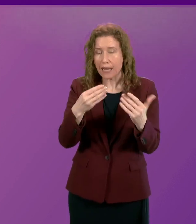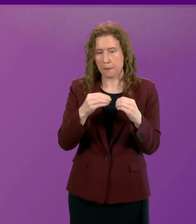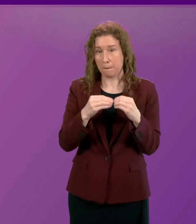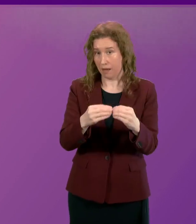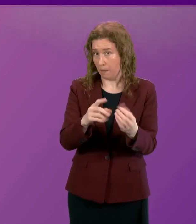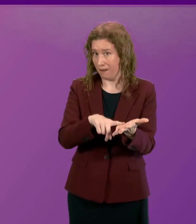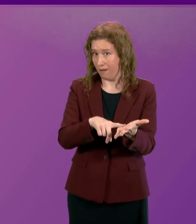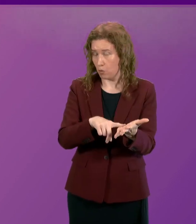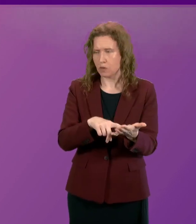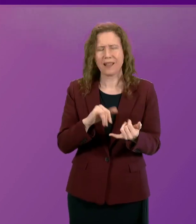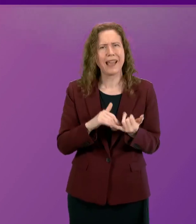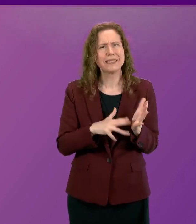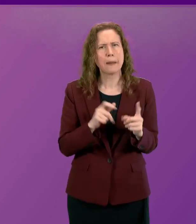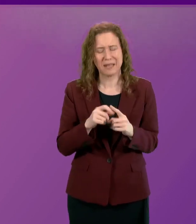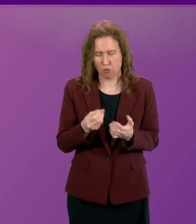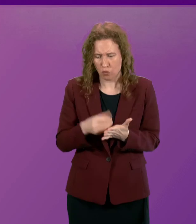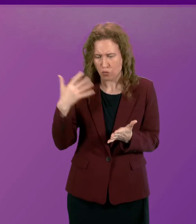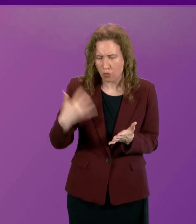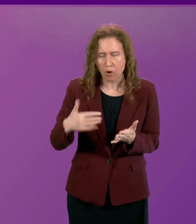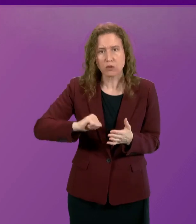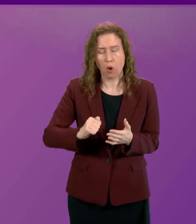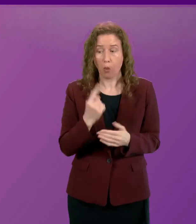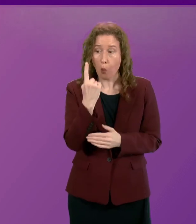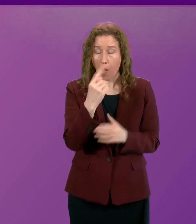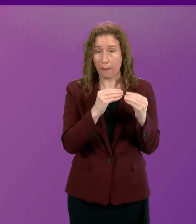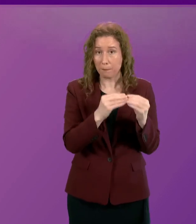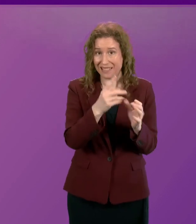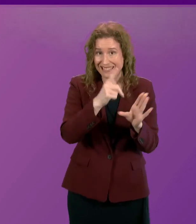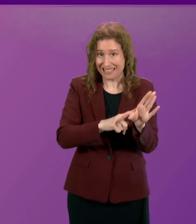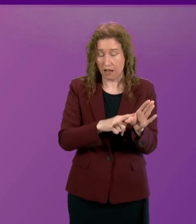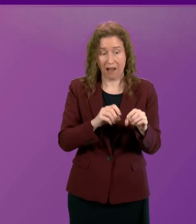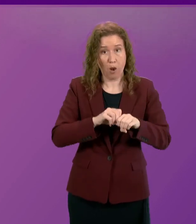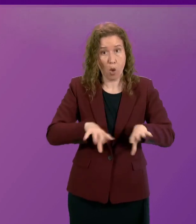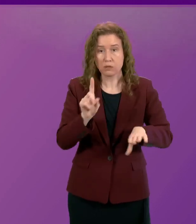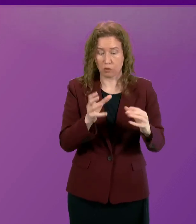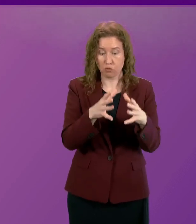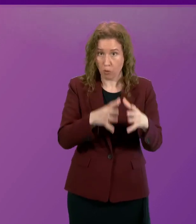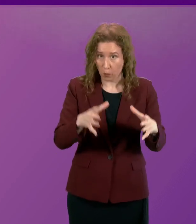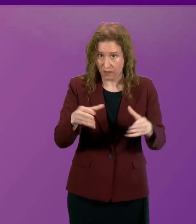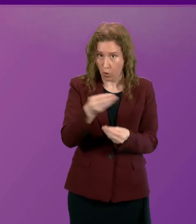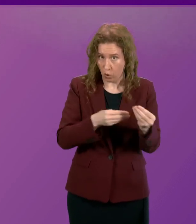The SNP is costing Scotland £1 billion a year in lost growth and countless